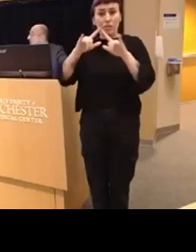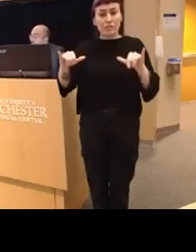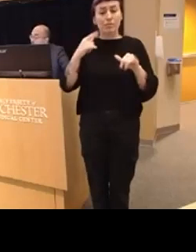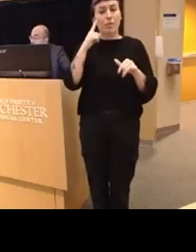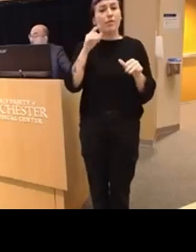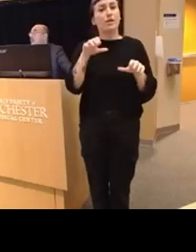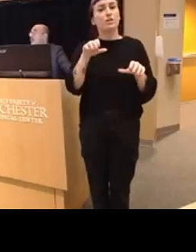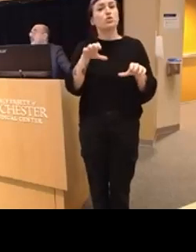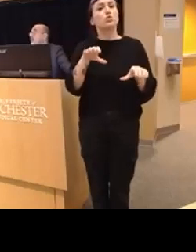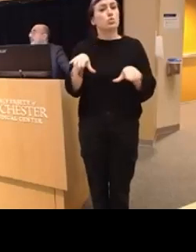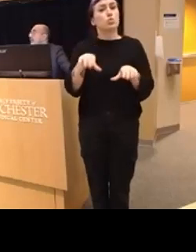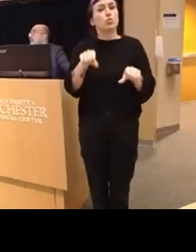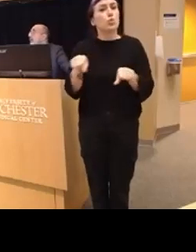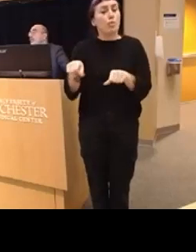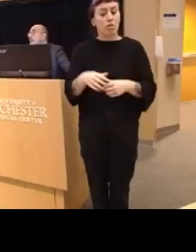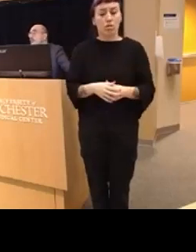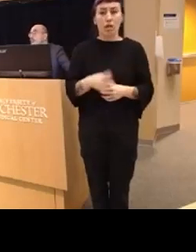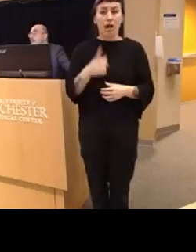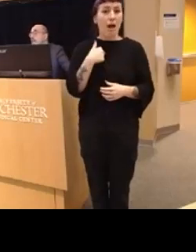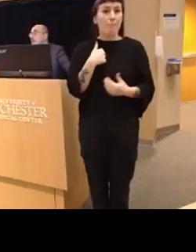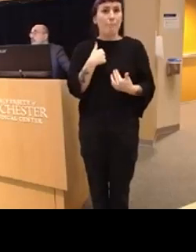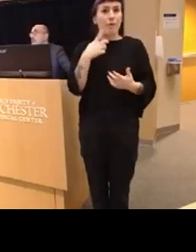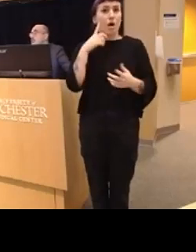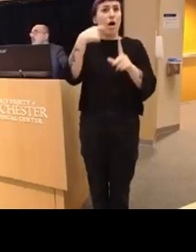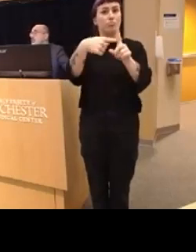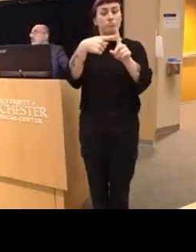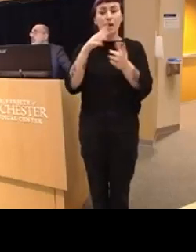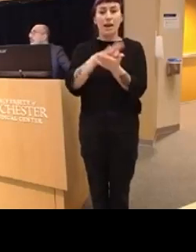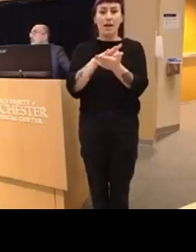I'm optimistic you know and and medical centers academic medical centers structure struggle with